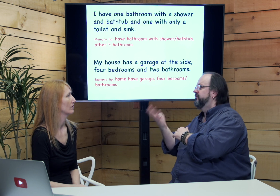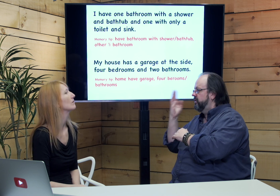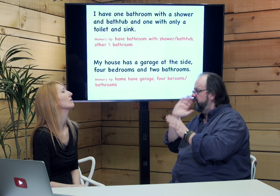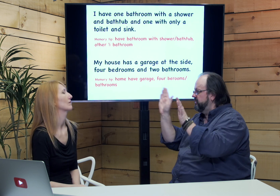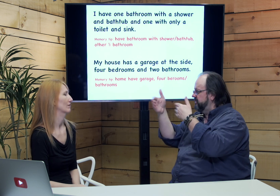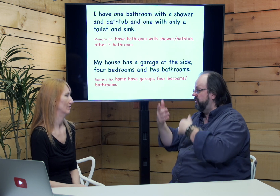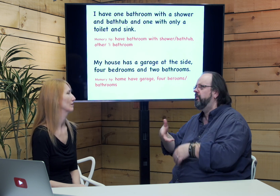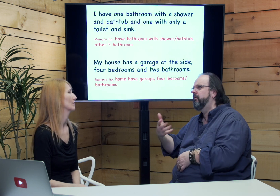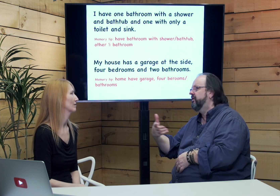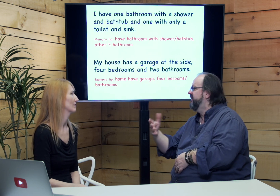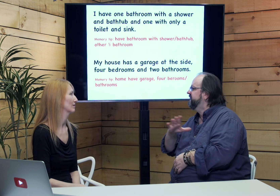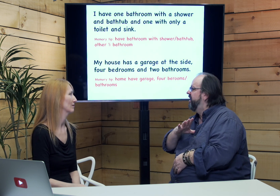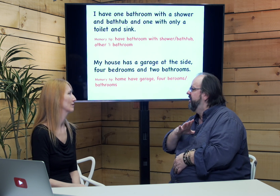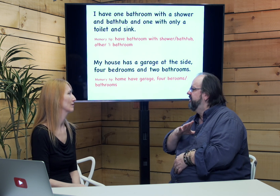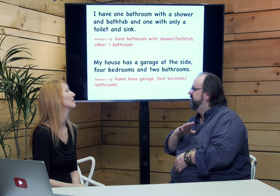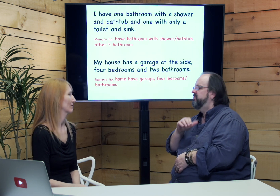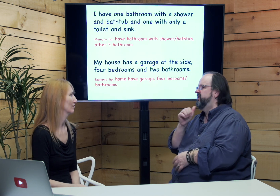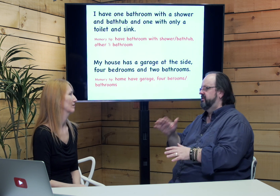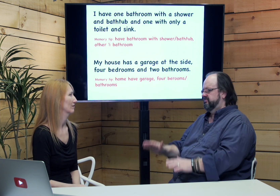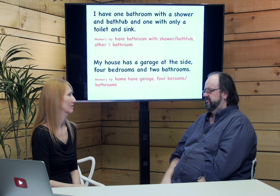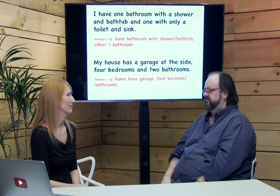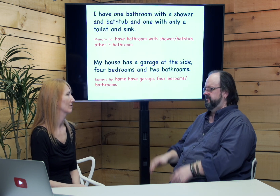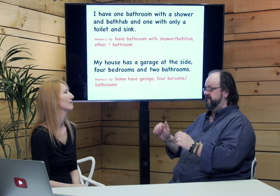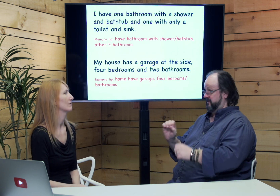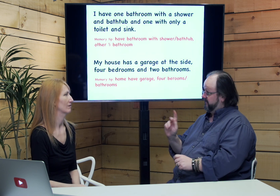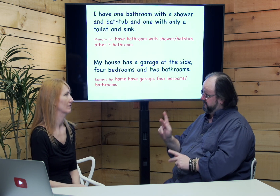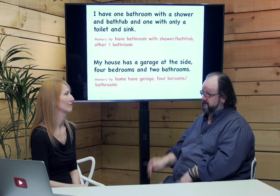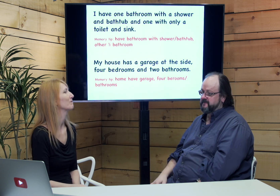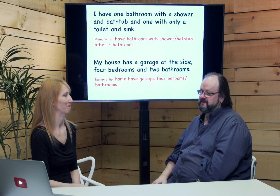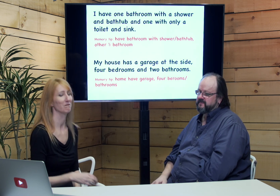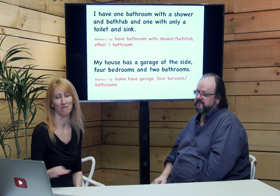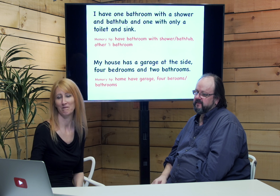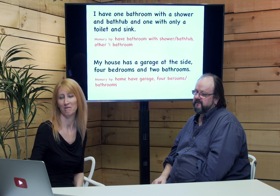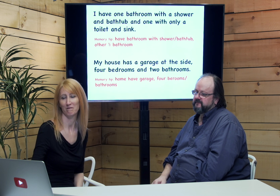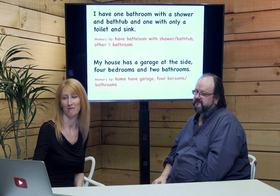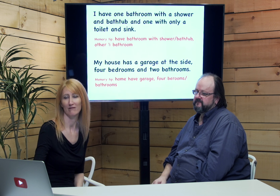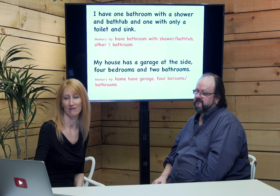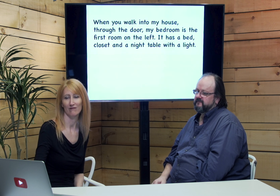... 4 bedrooms... umm... that's fine. It's not fine to drop your hands down. Okay?